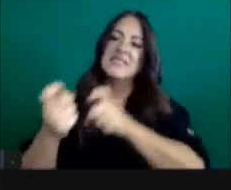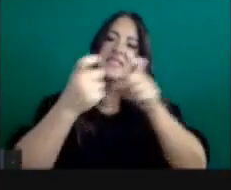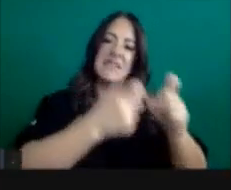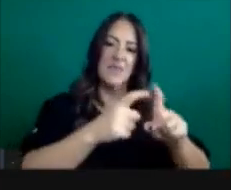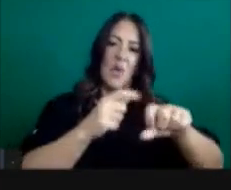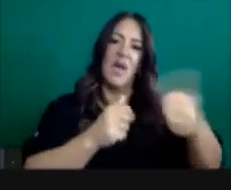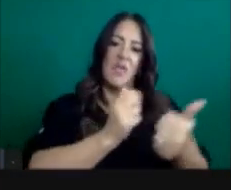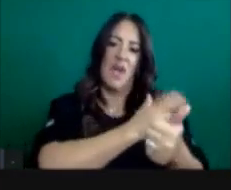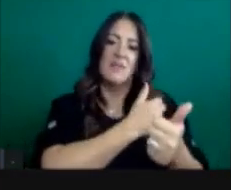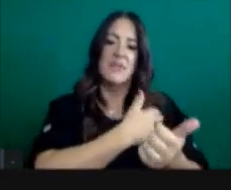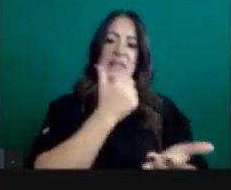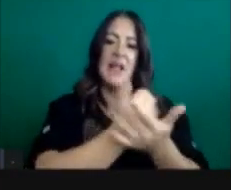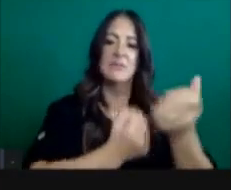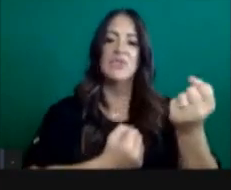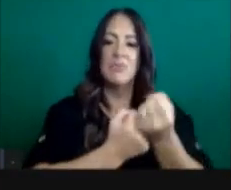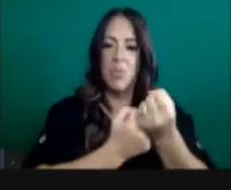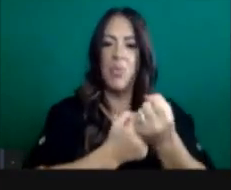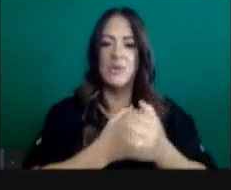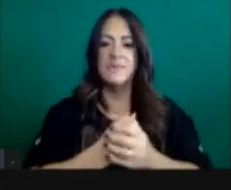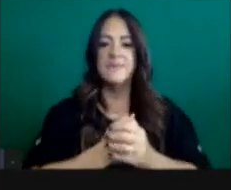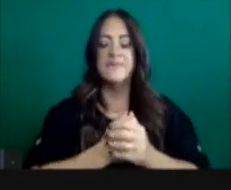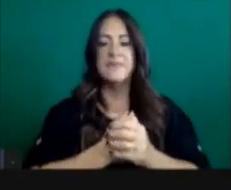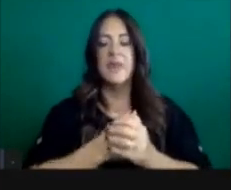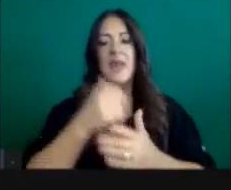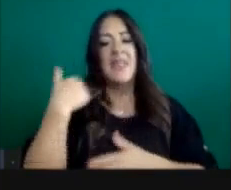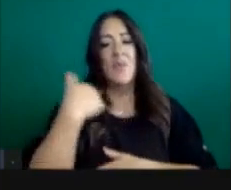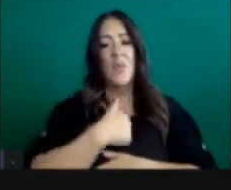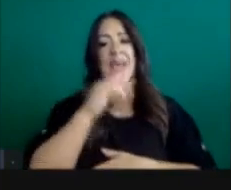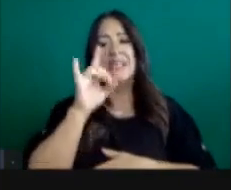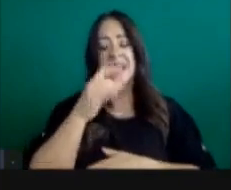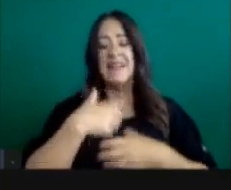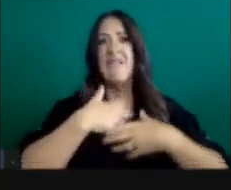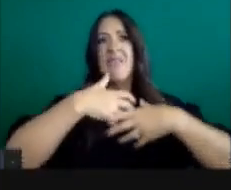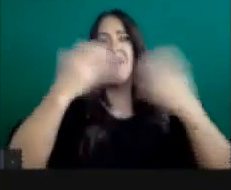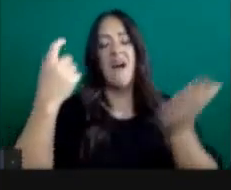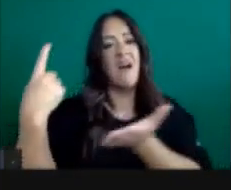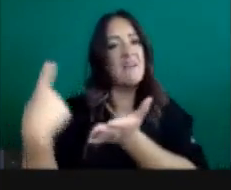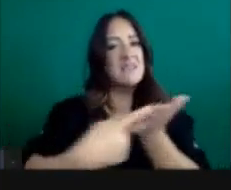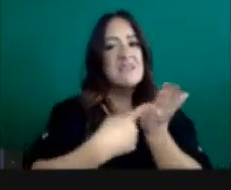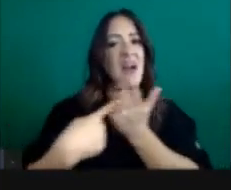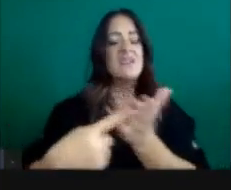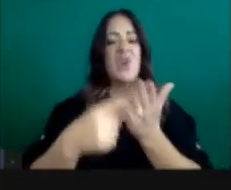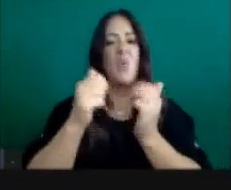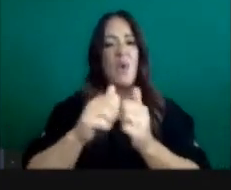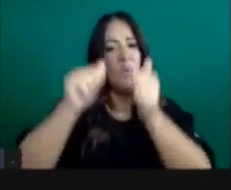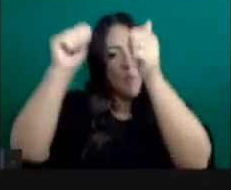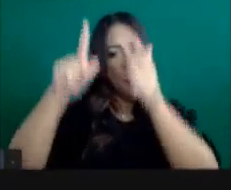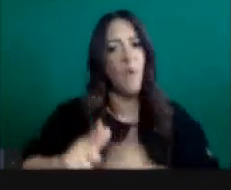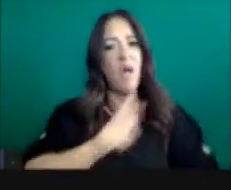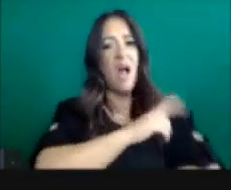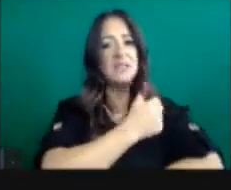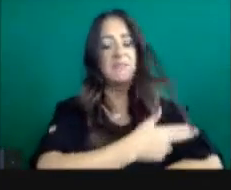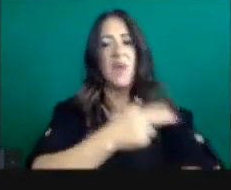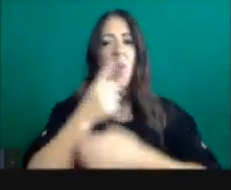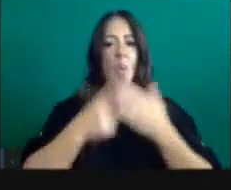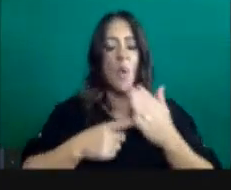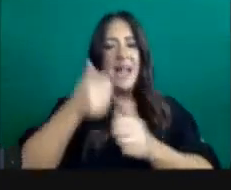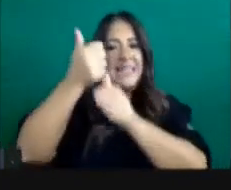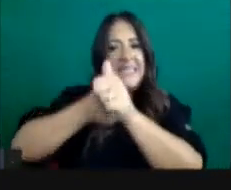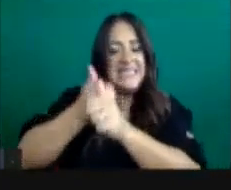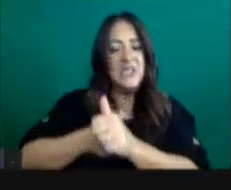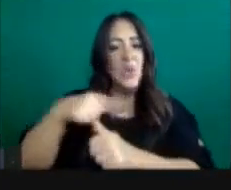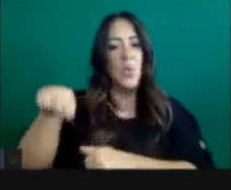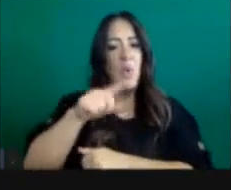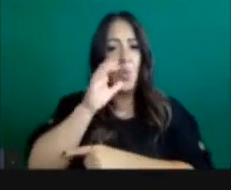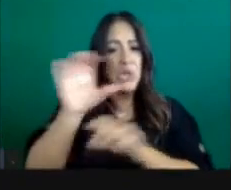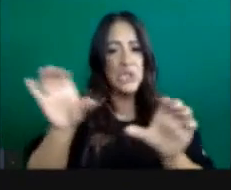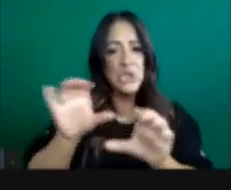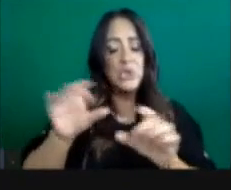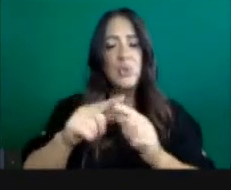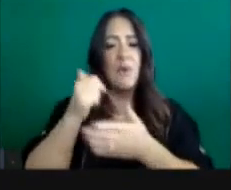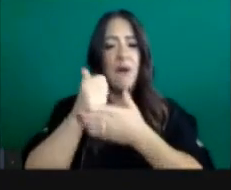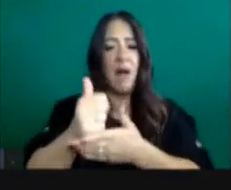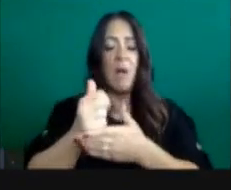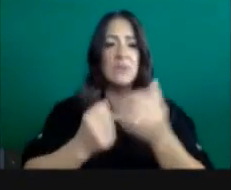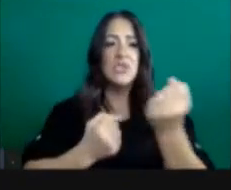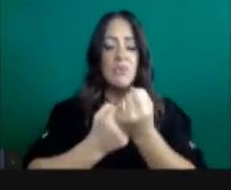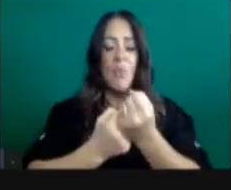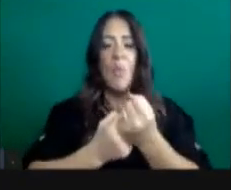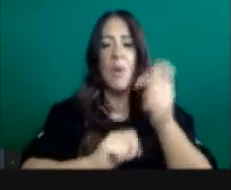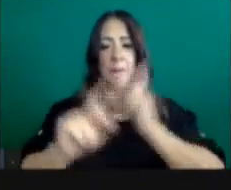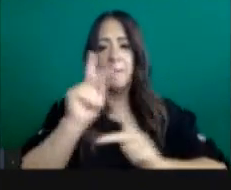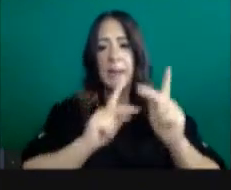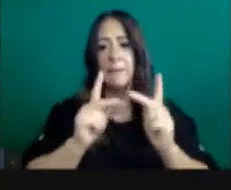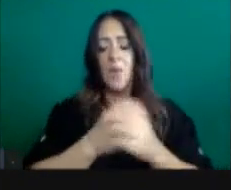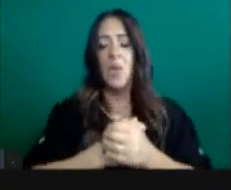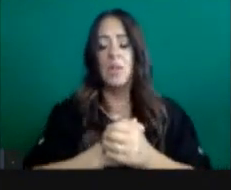THIS IS SOMETHING WE HAVE BEEN HAVING MANY DISCUSSIONS, LATE-NIGHT DISCUSSIONS, WITH HOSPITAL LEADERS, ASSOCIATION LEADERS, ACROSS IMPACTED REGIONS TO MAKE SURE WE ARE PREPARING